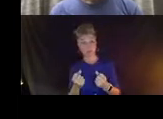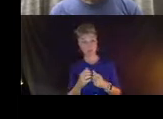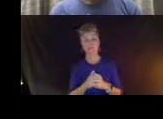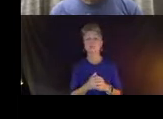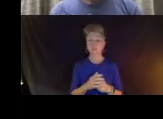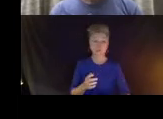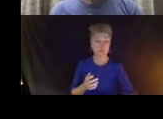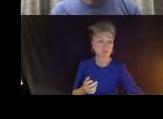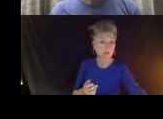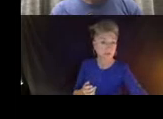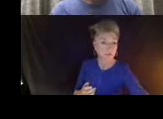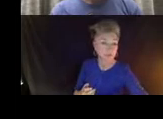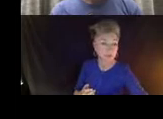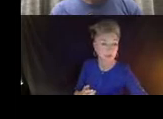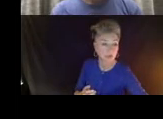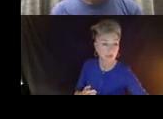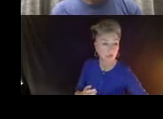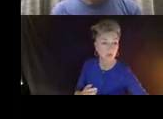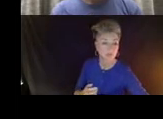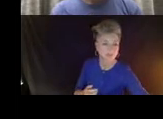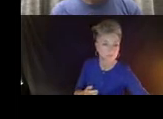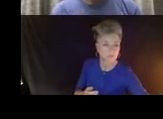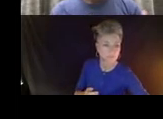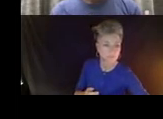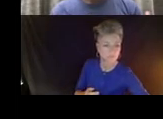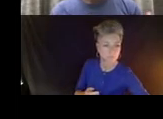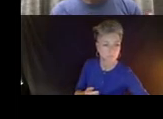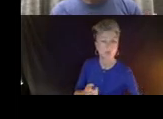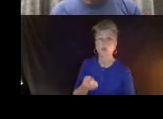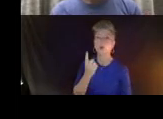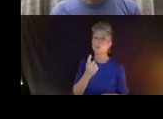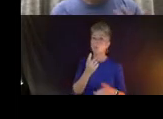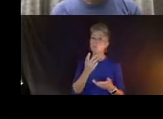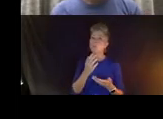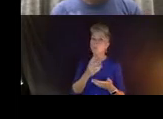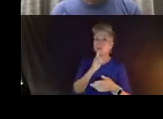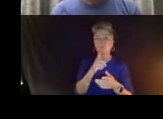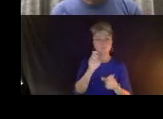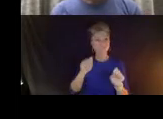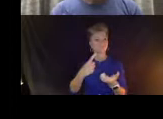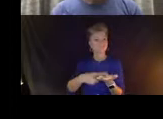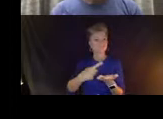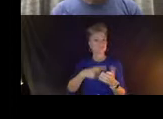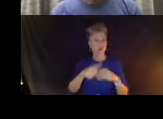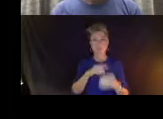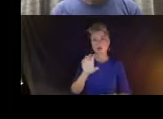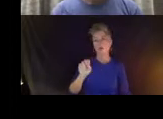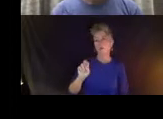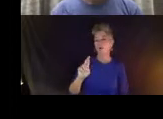as healthcare providers is to talk about what we lovingly call an organ inventory, and that really helps to remove an organ